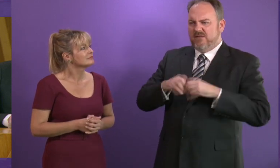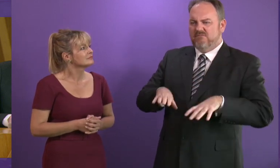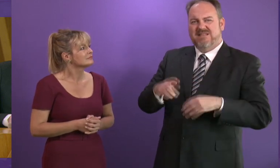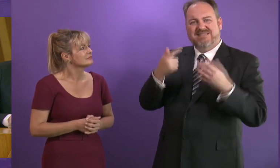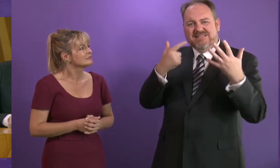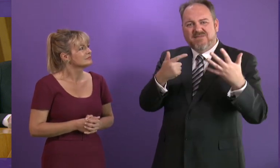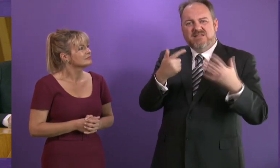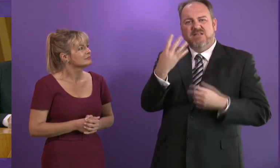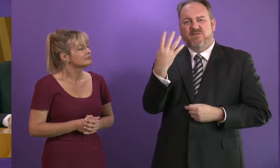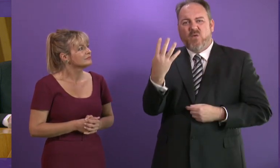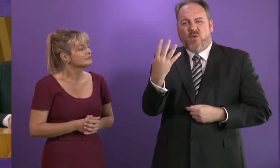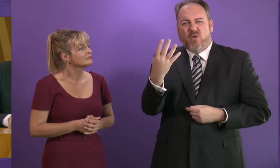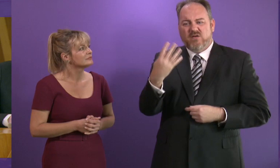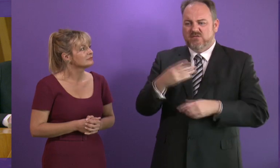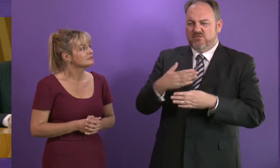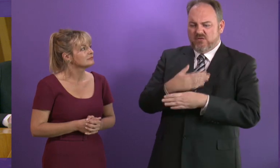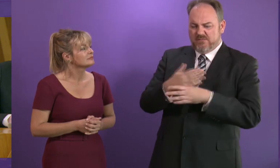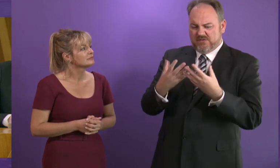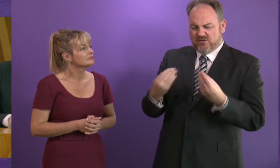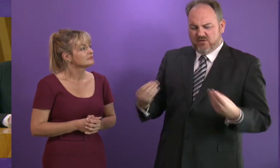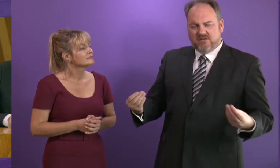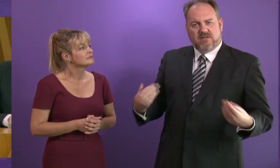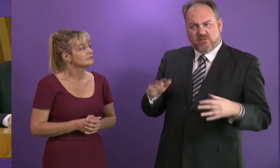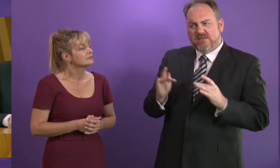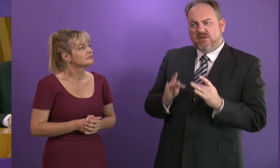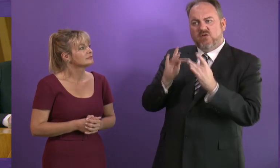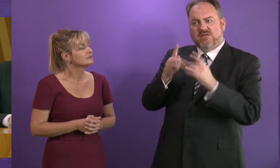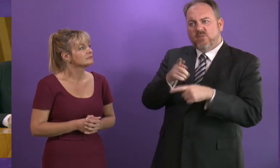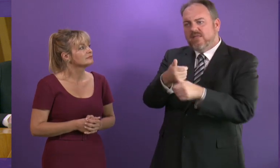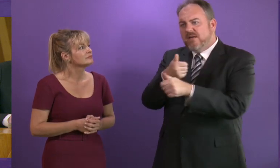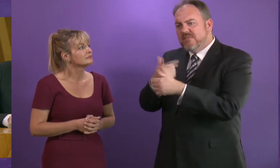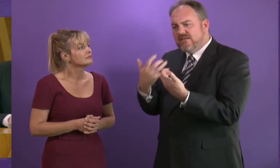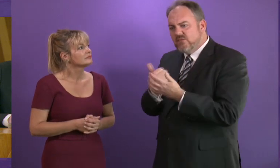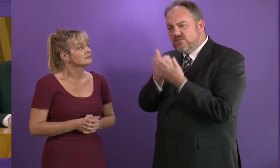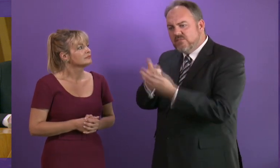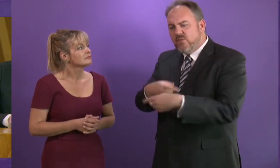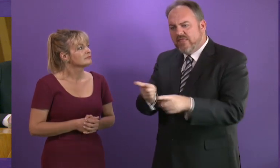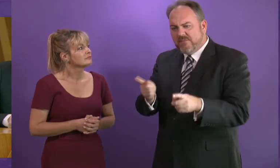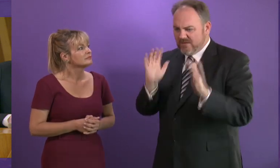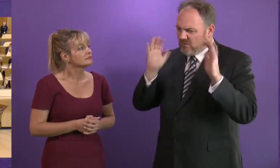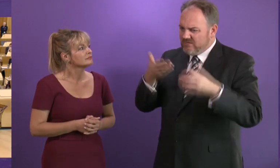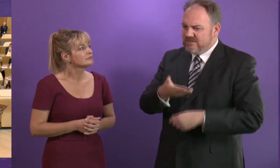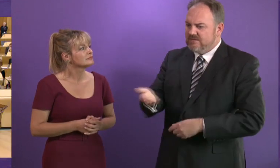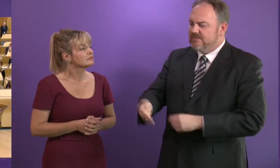the Government been in contact with the companies concerned about that worrying situation? The First Minister (Nicola Sturgeon):